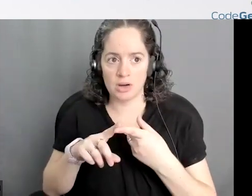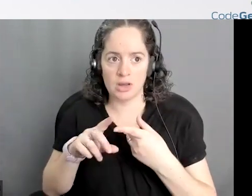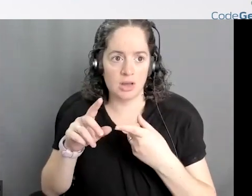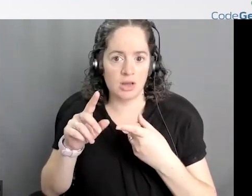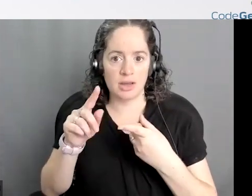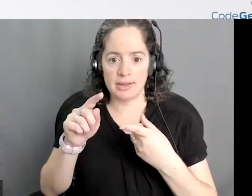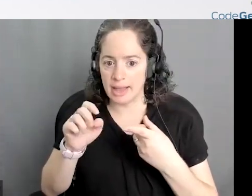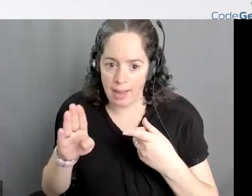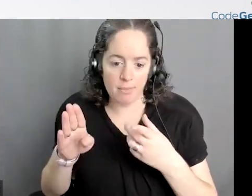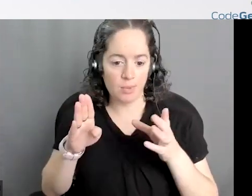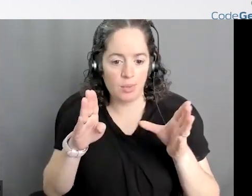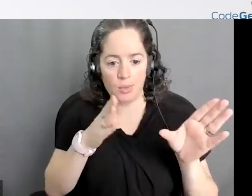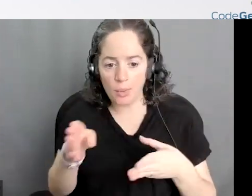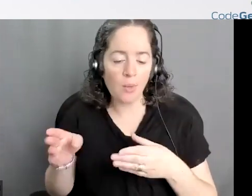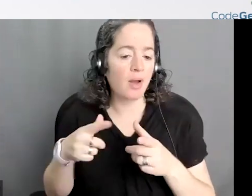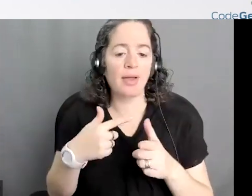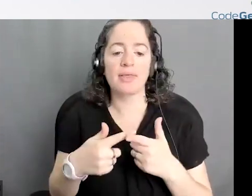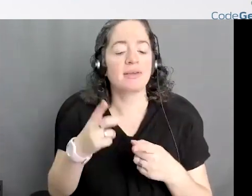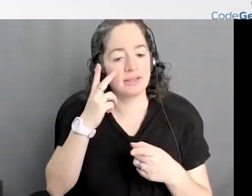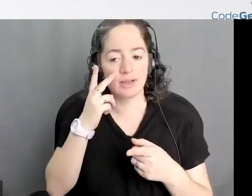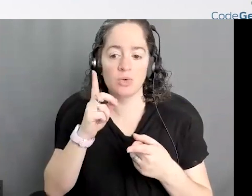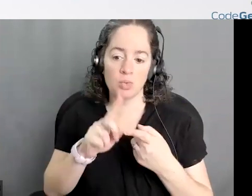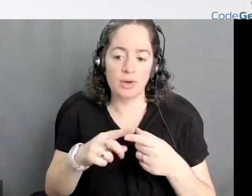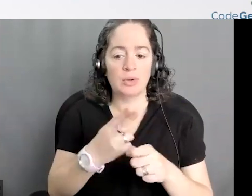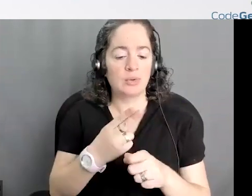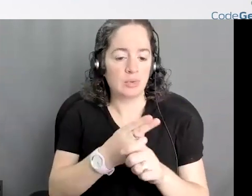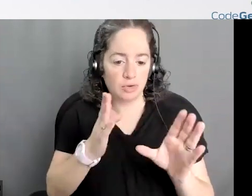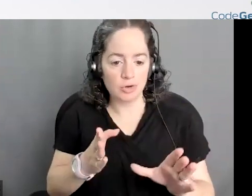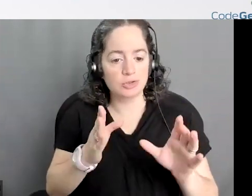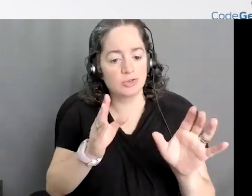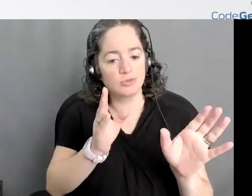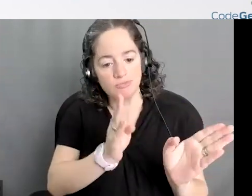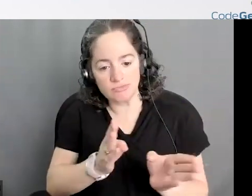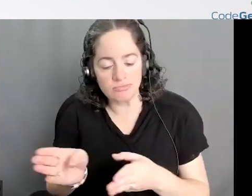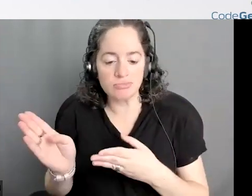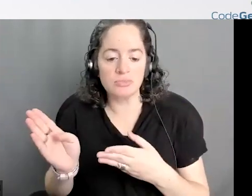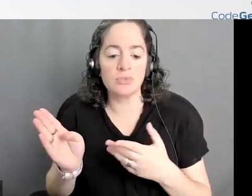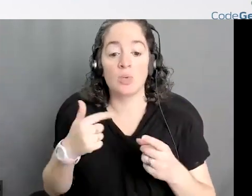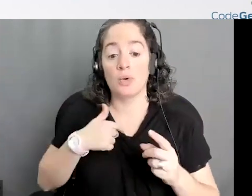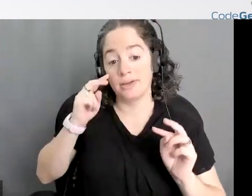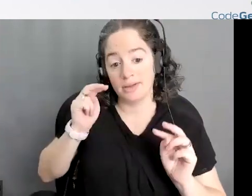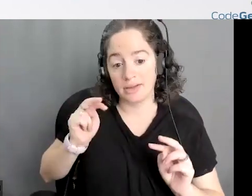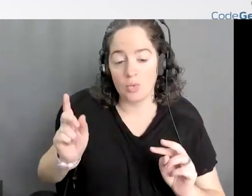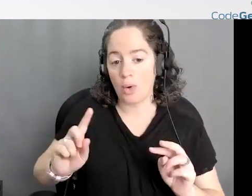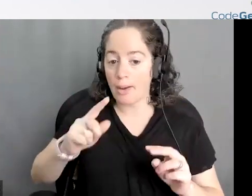and then we add indicators to our sticky row headers. We're monitoring the mouse positions